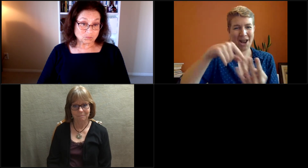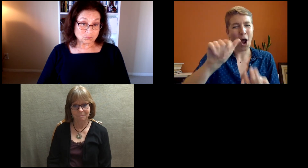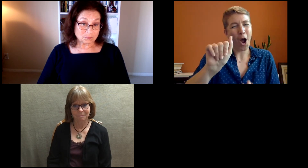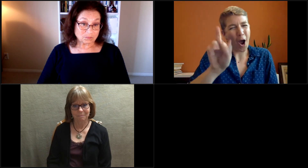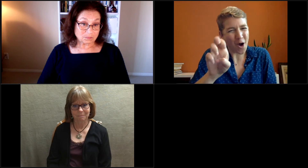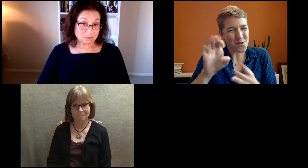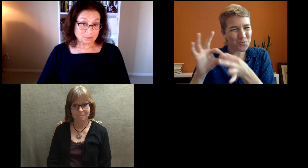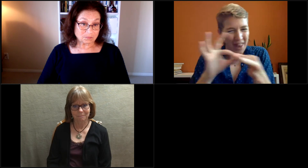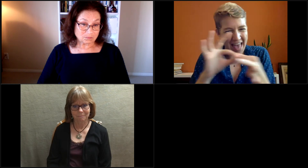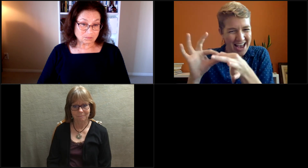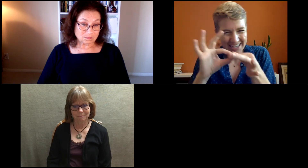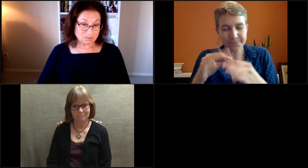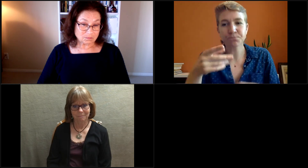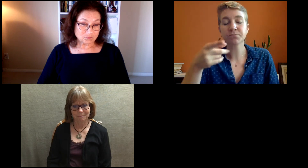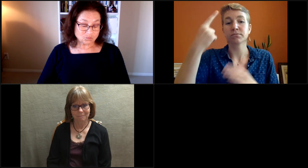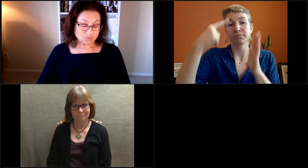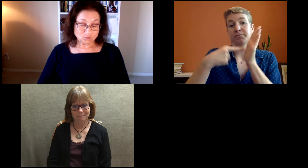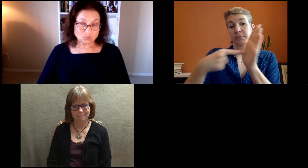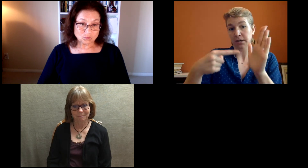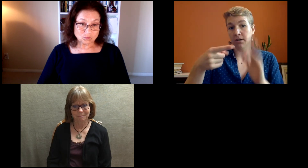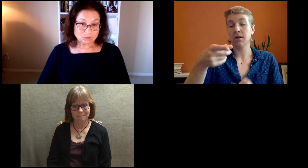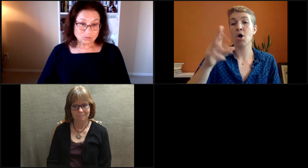So now these functions are related, of course.